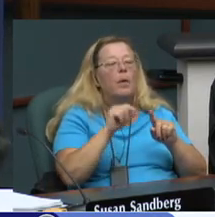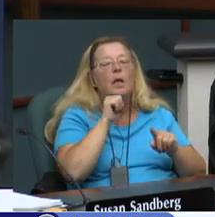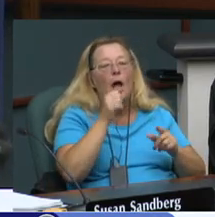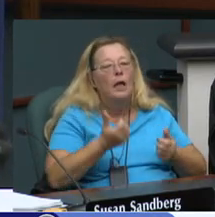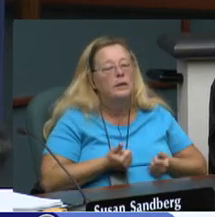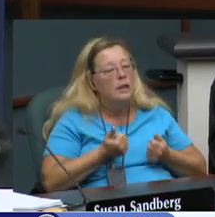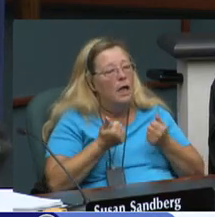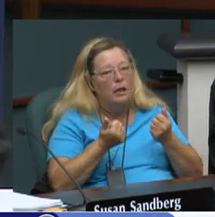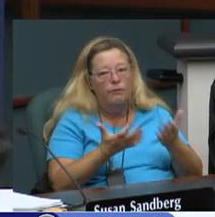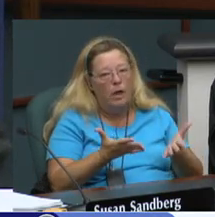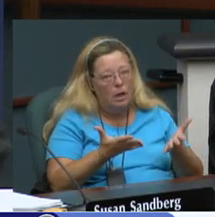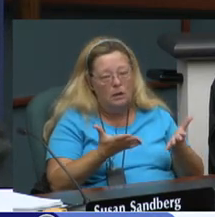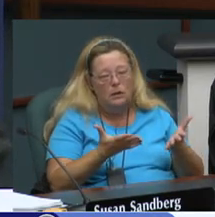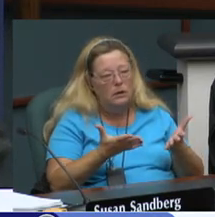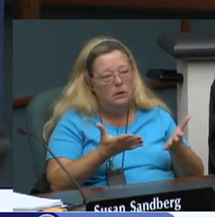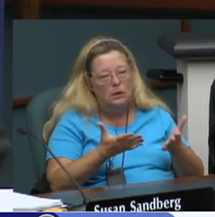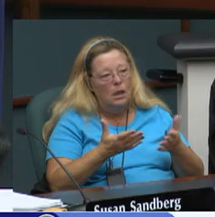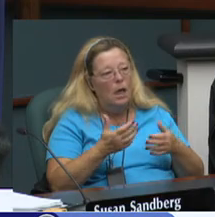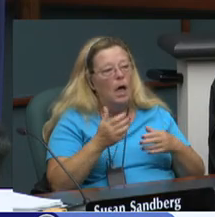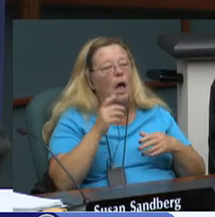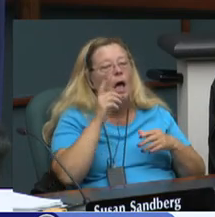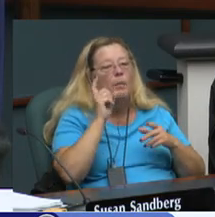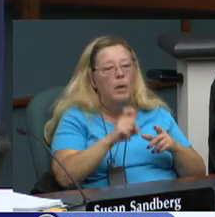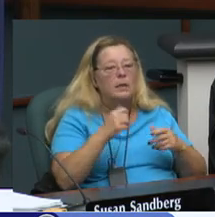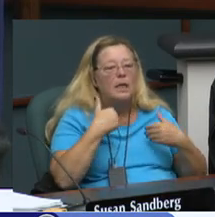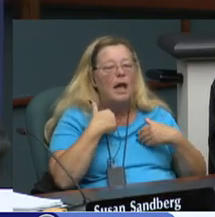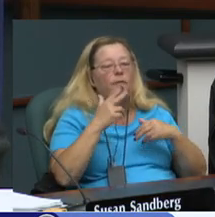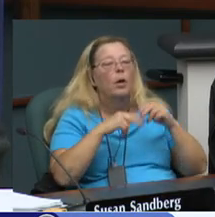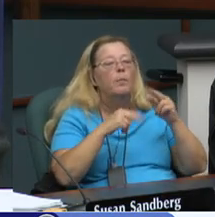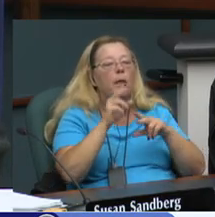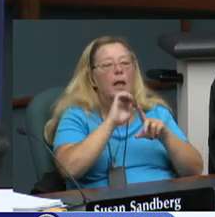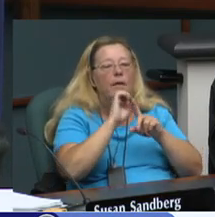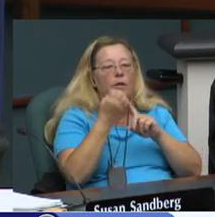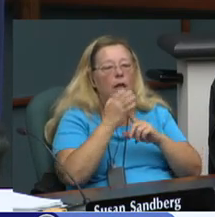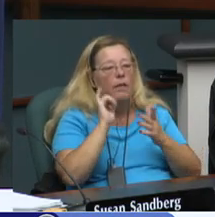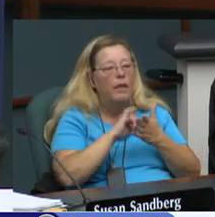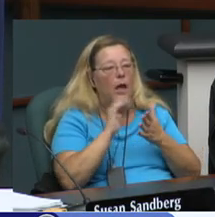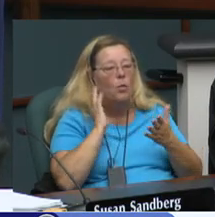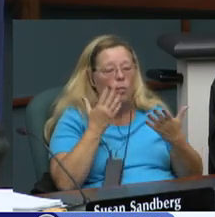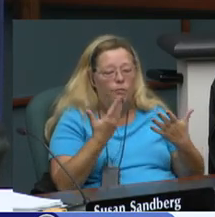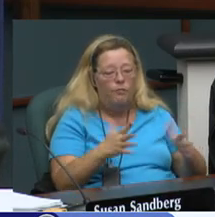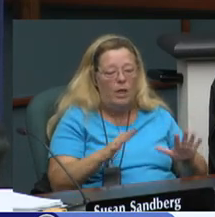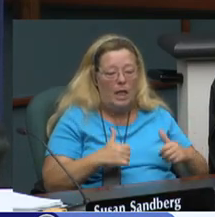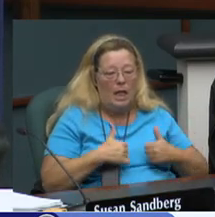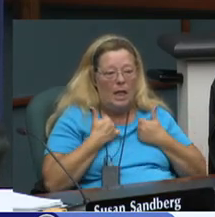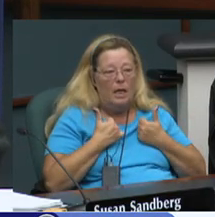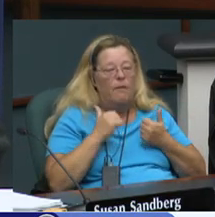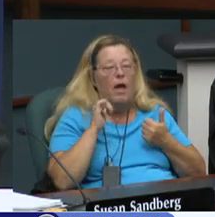a built environment that we already reside in that has that cohesion and is